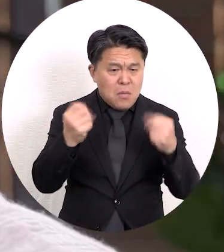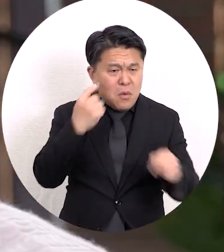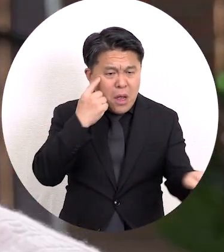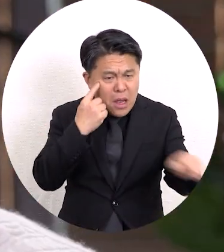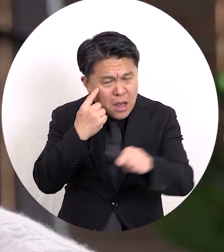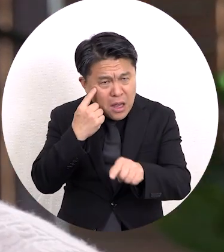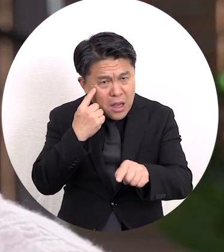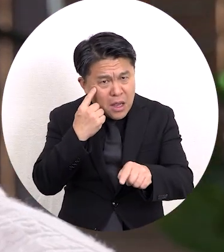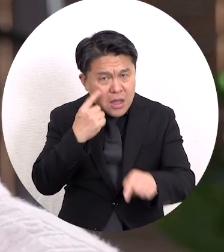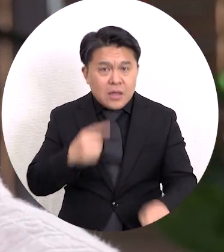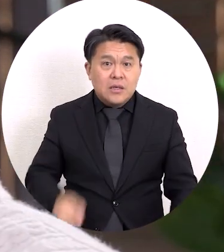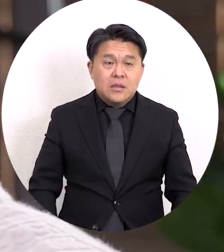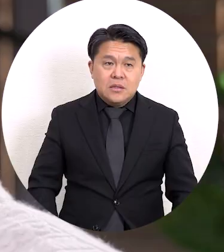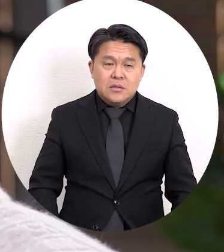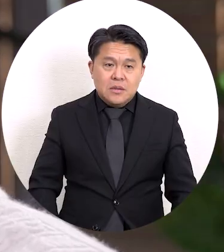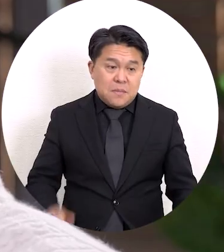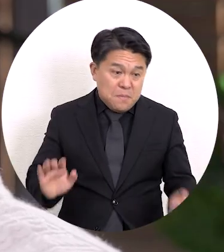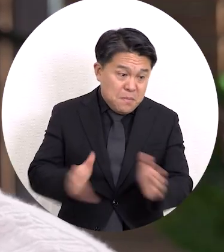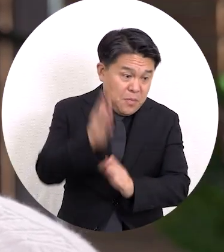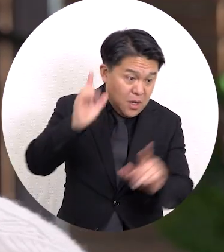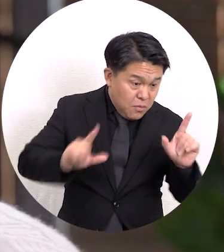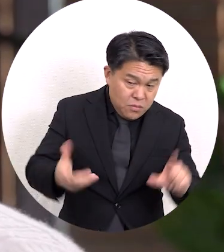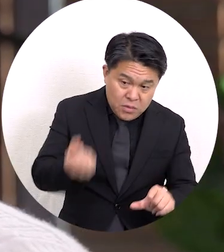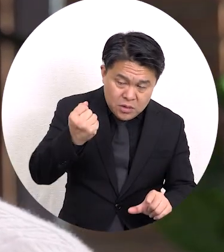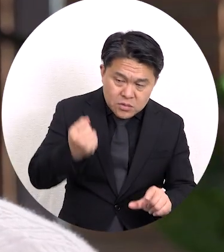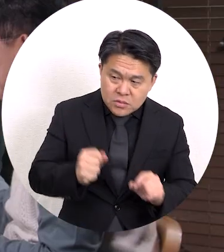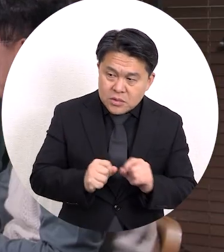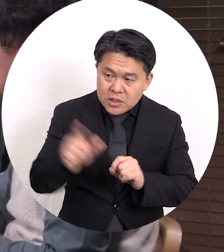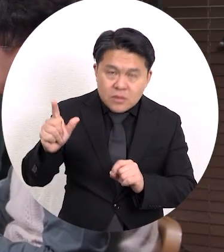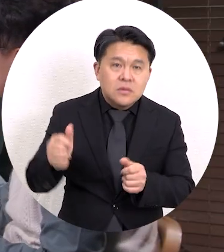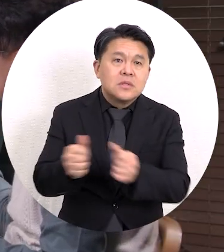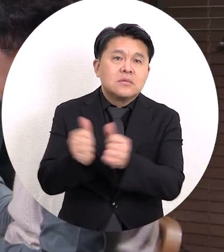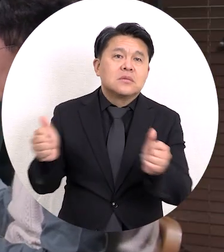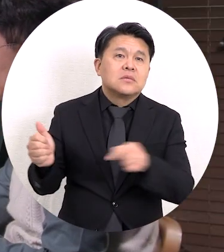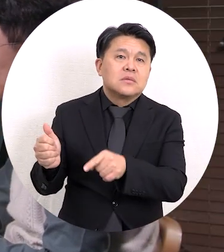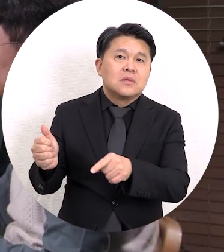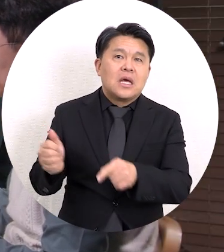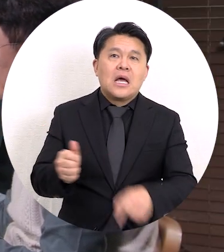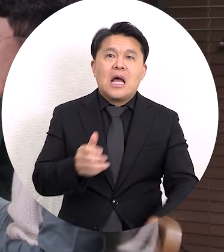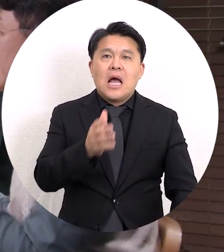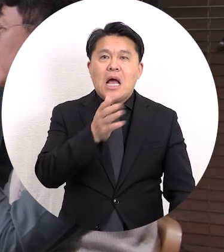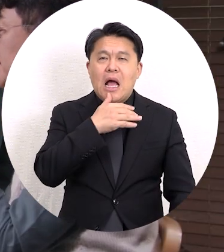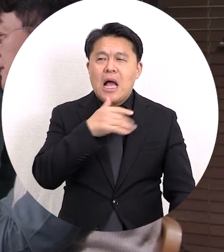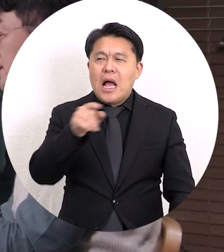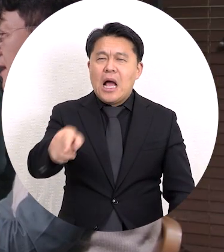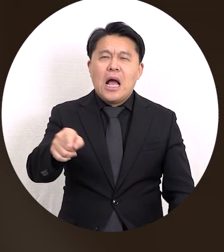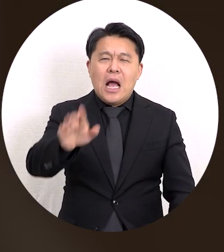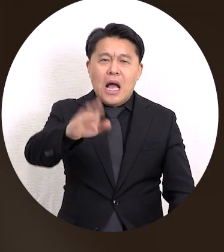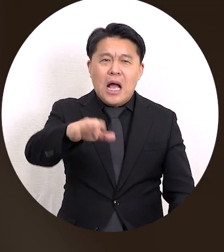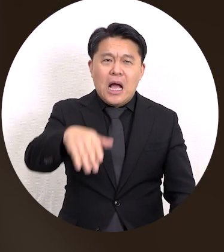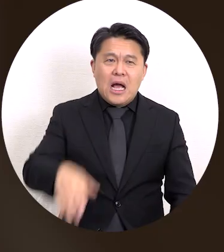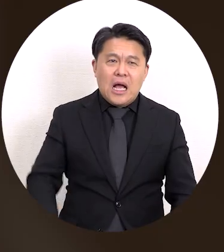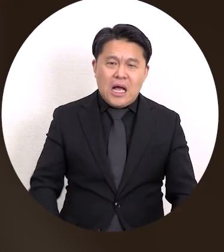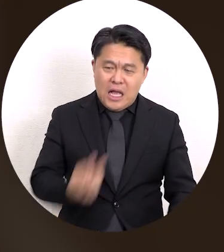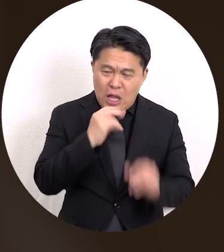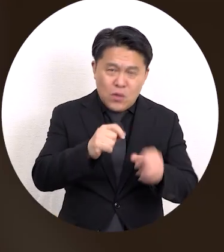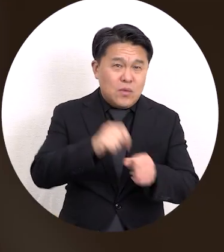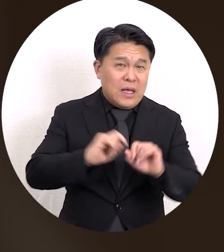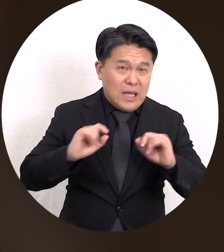And he realized that most of them are found in males. It's not natural selection, but sexual selection. It's not a trait that benefits survival,